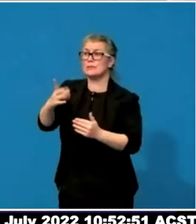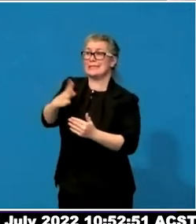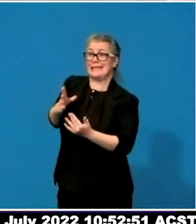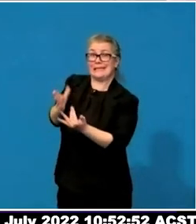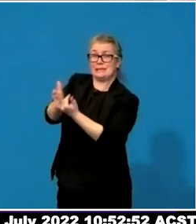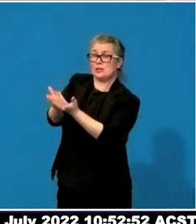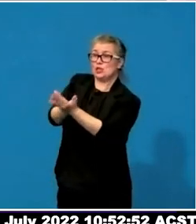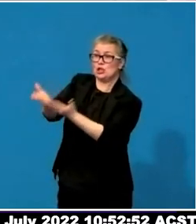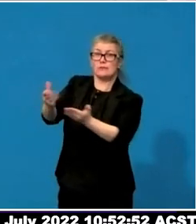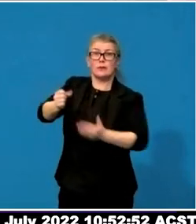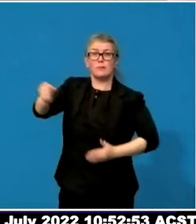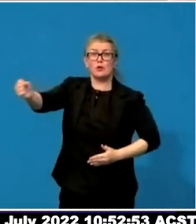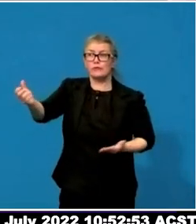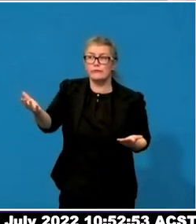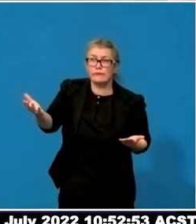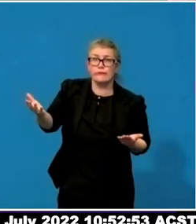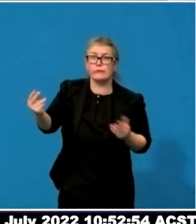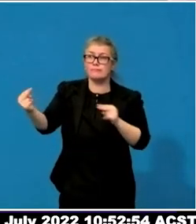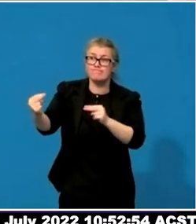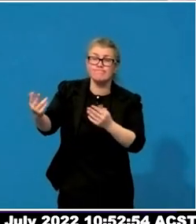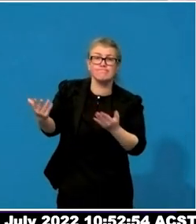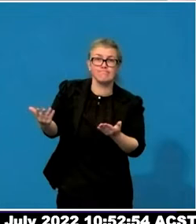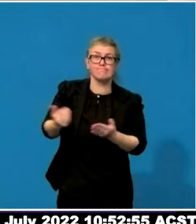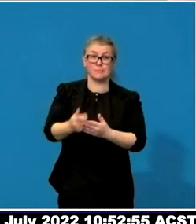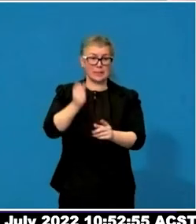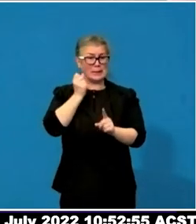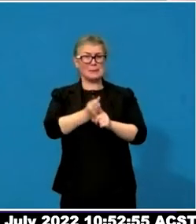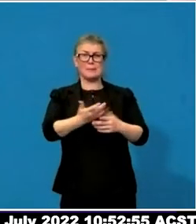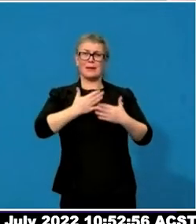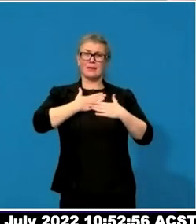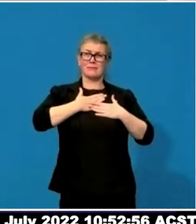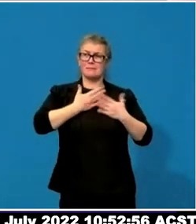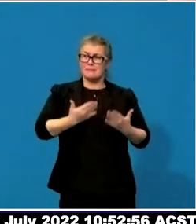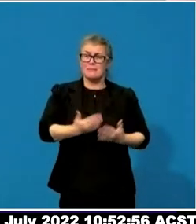She will explain the impacts this has on her and her extended family.